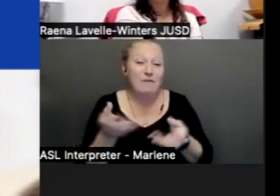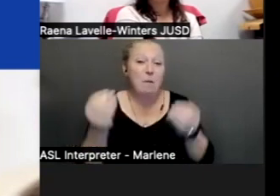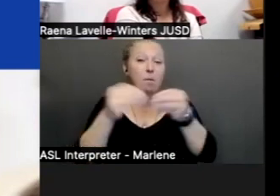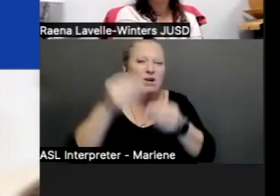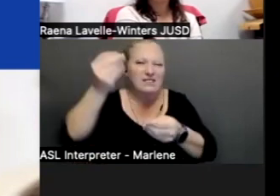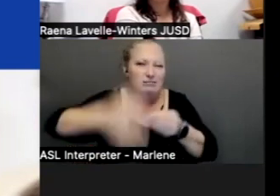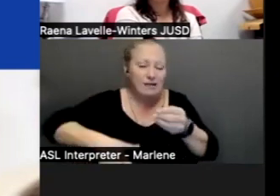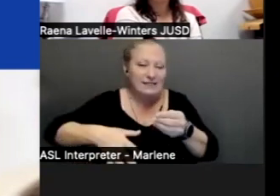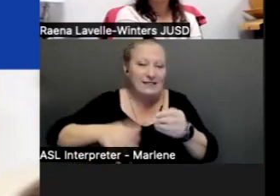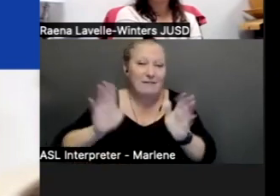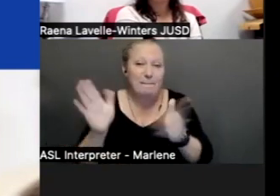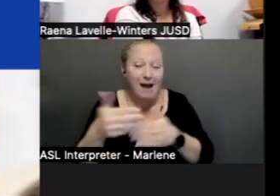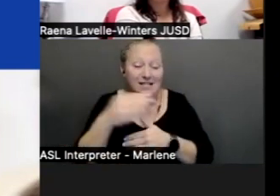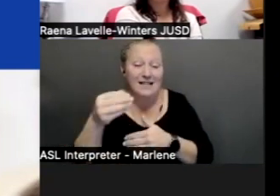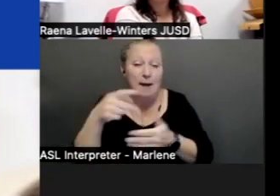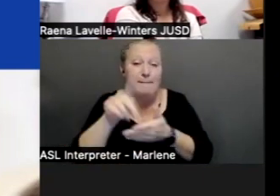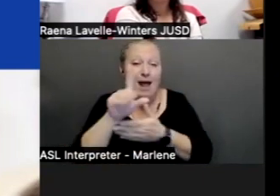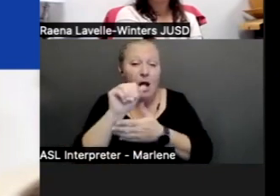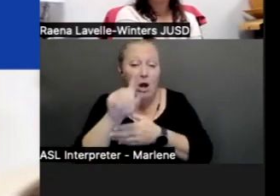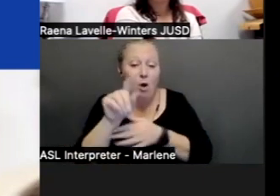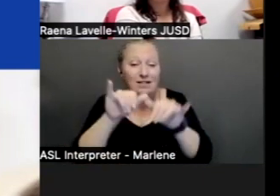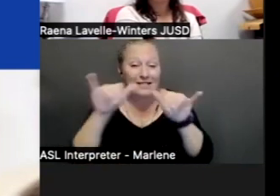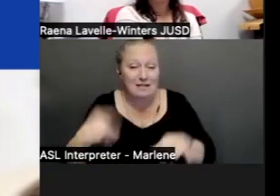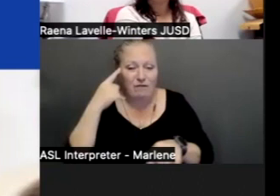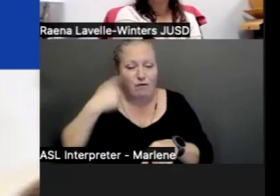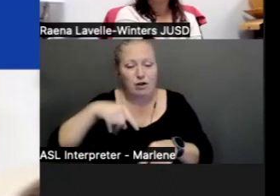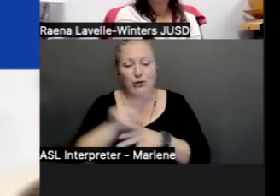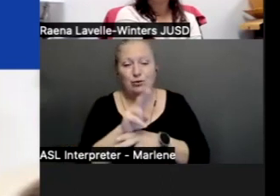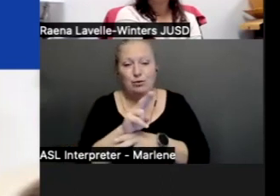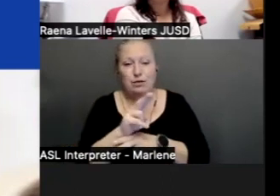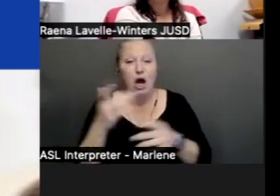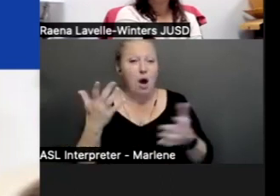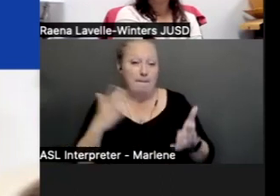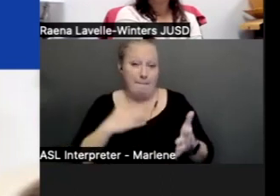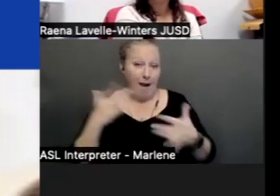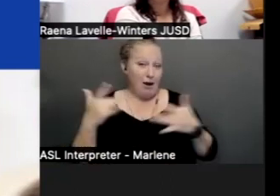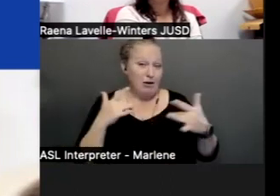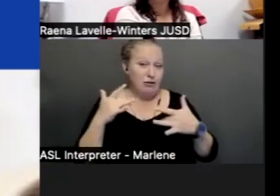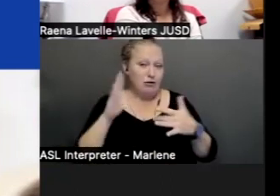payloads and systems. For us to utilize and the concern that I have in all these discussions which